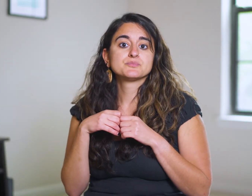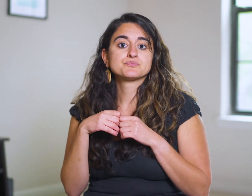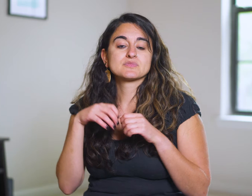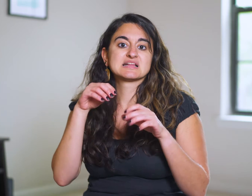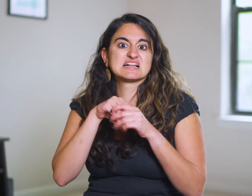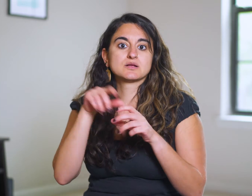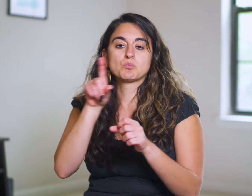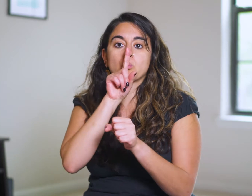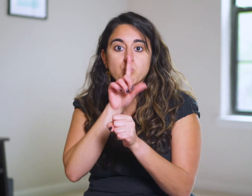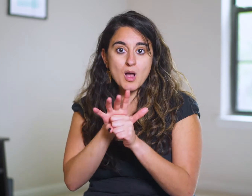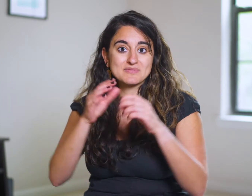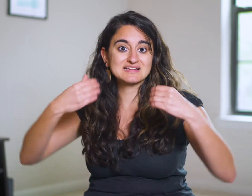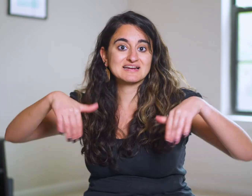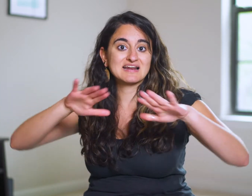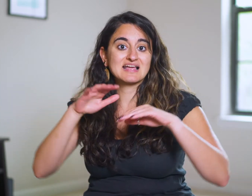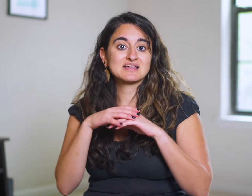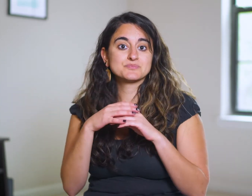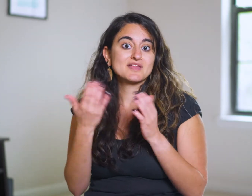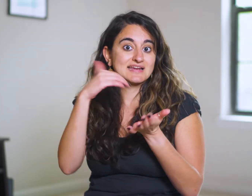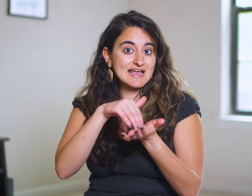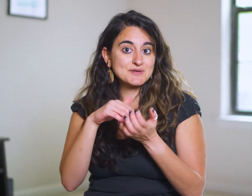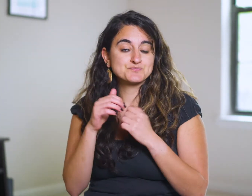and multiply them in the Promised Land again.